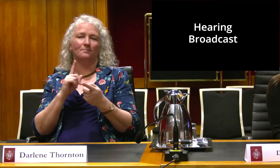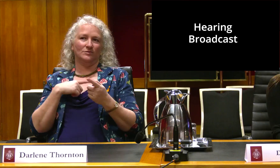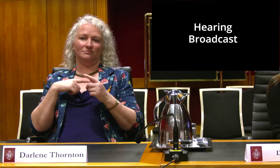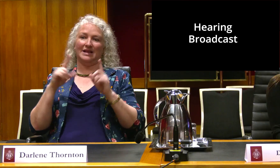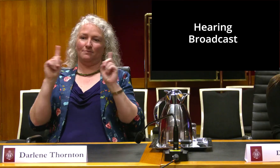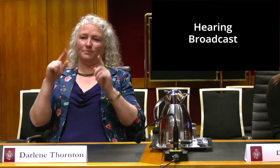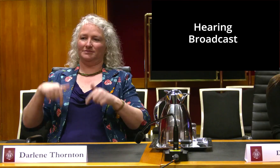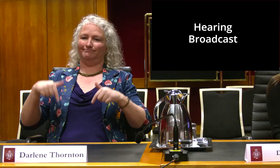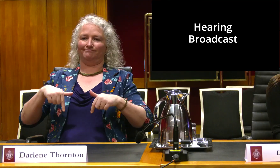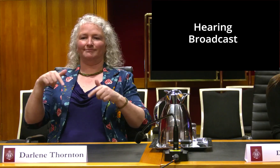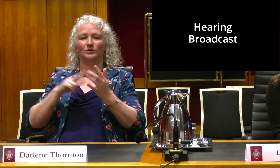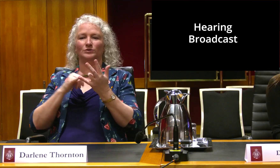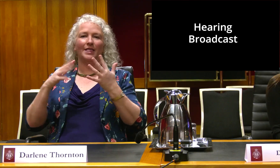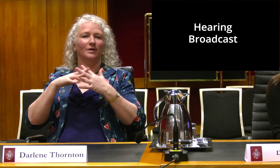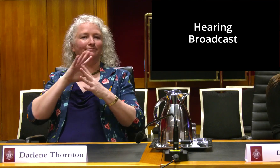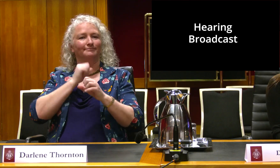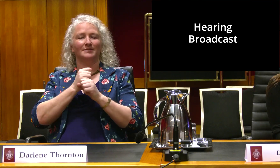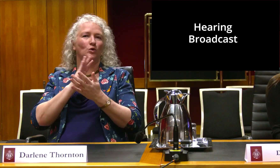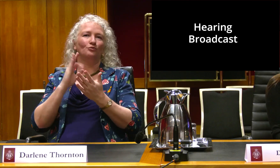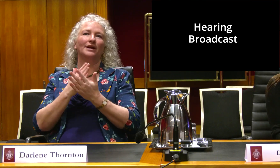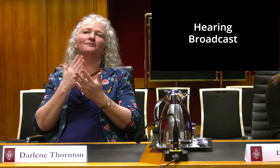especially given the recent history that we've had